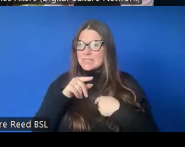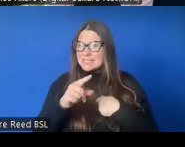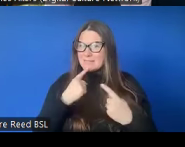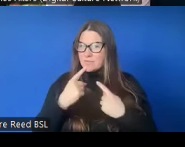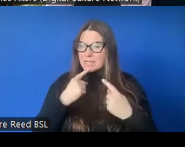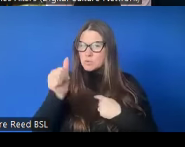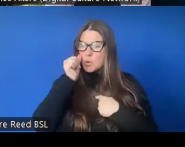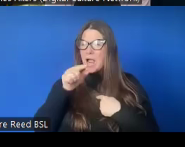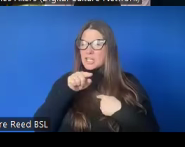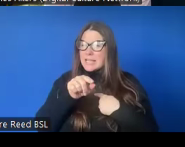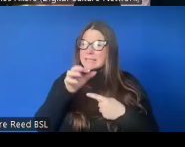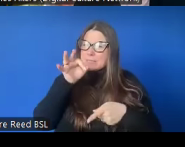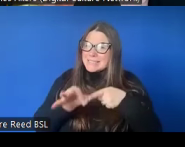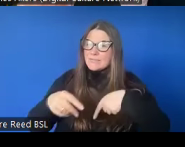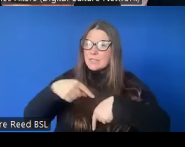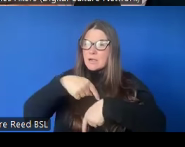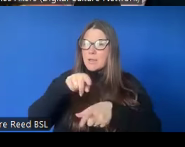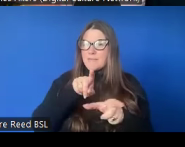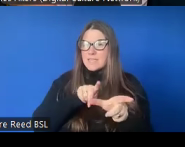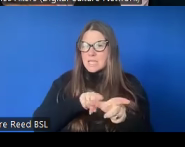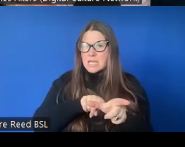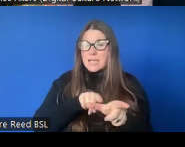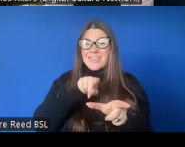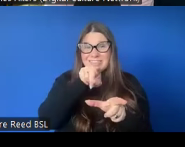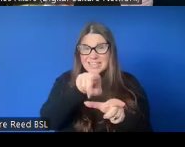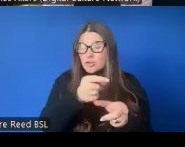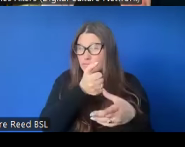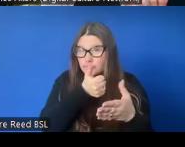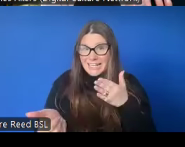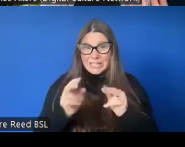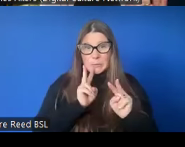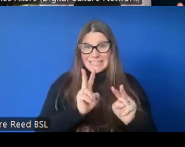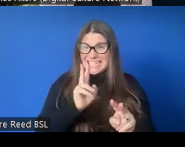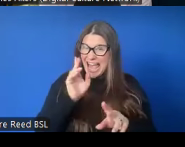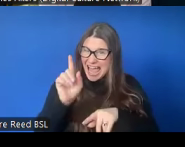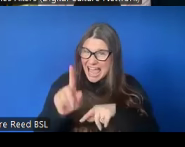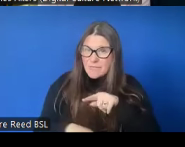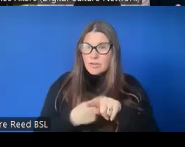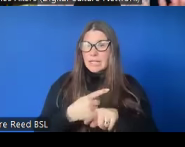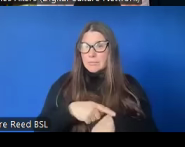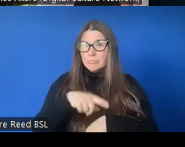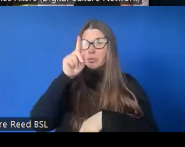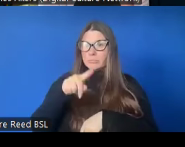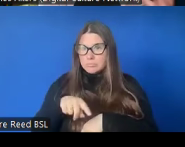The certain things that happen, like this is regular every time. If you had a shop, for example, and you had